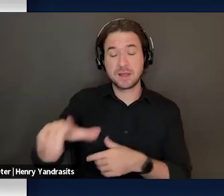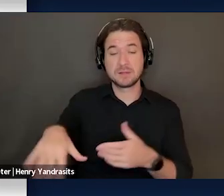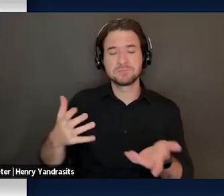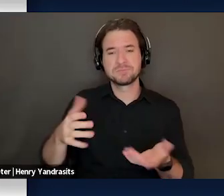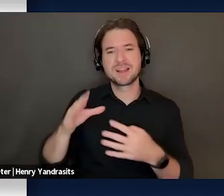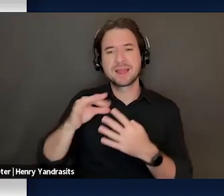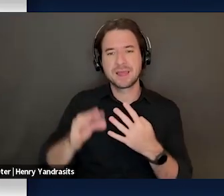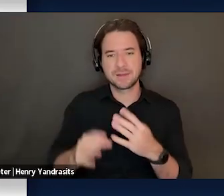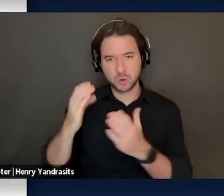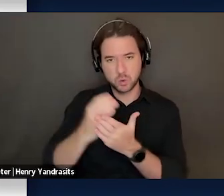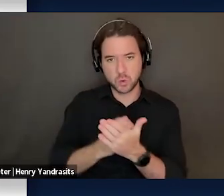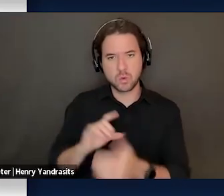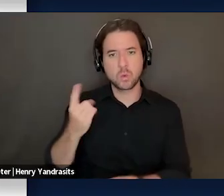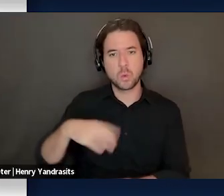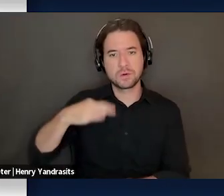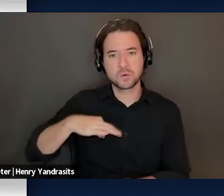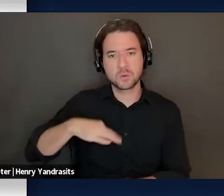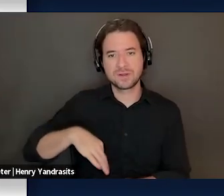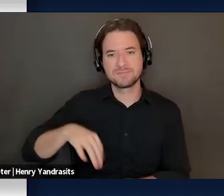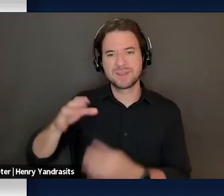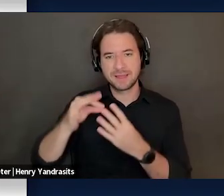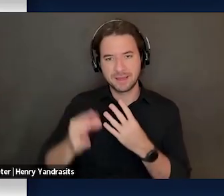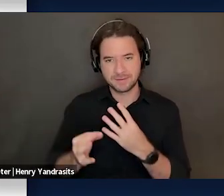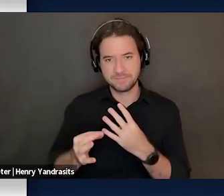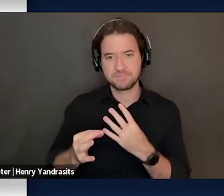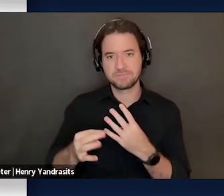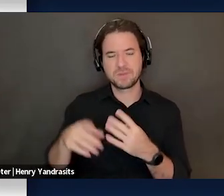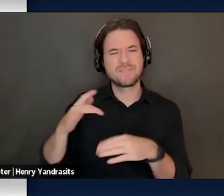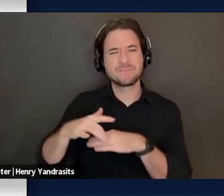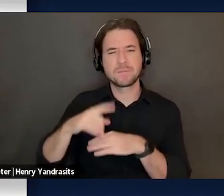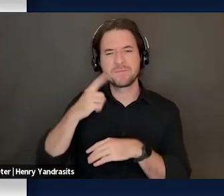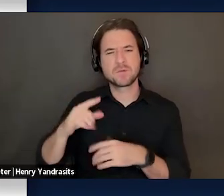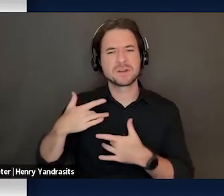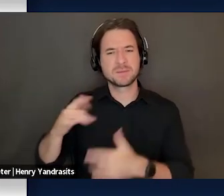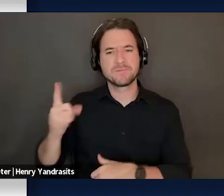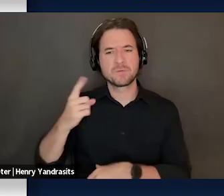And this is a one-credit elective that's available typically for first-year medical students.